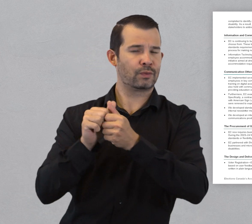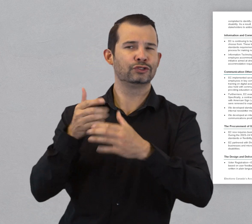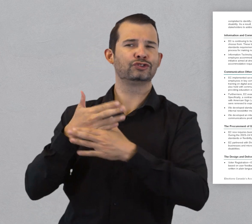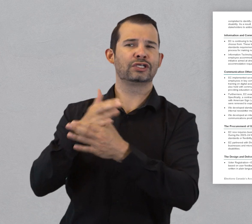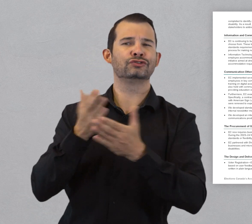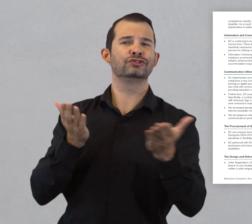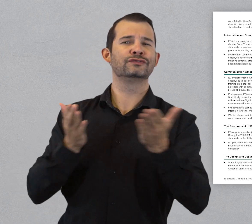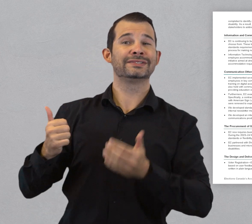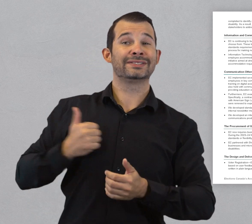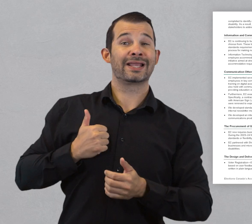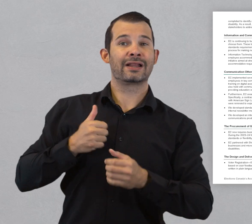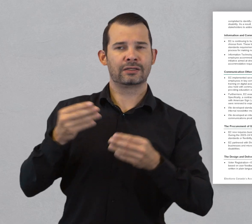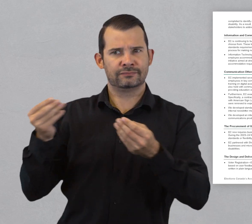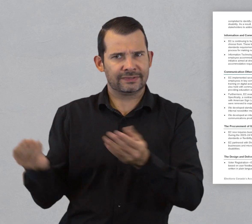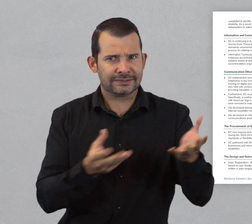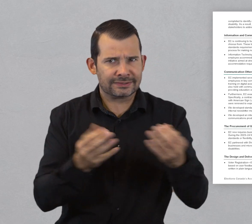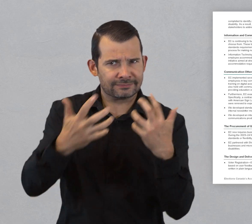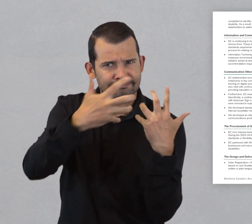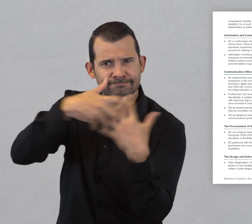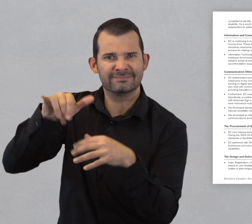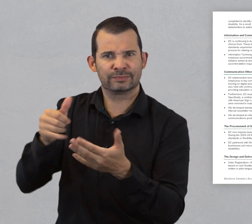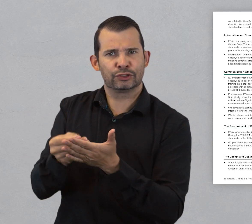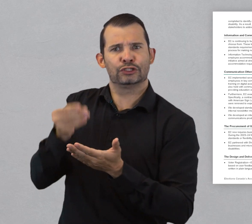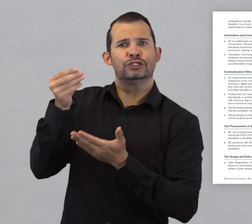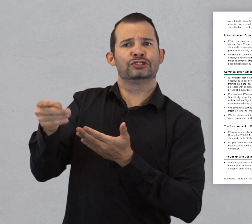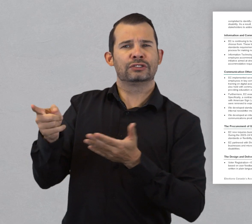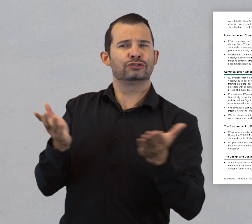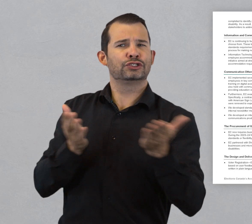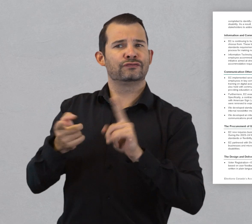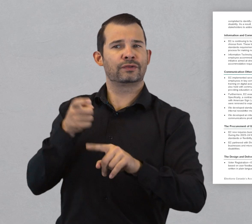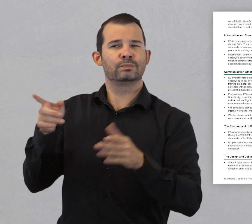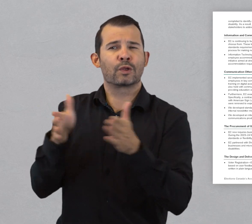Canada to facilitate the purchase of services from small businesses and